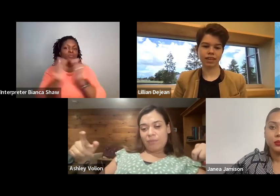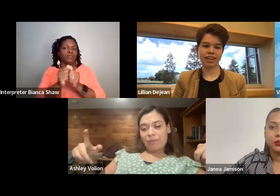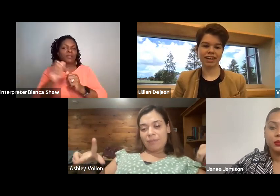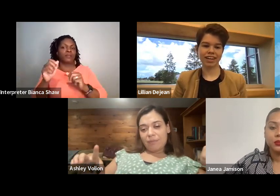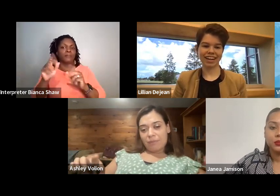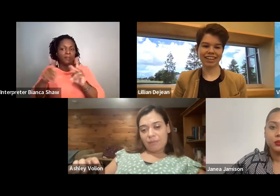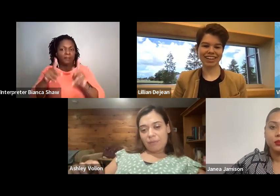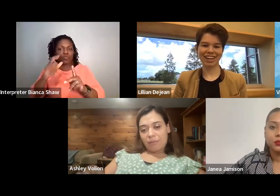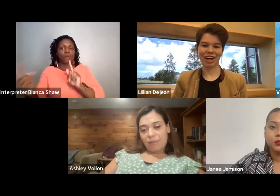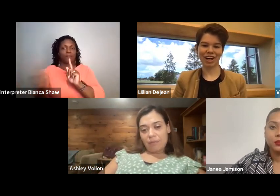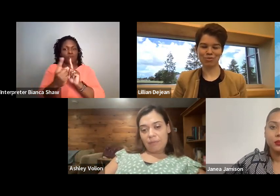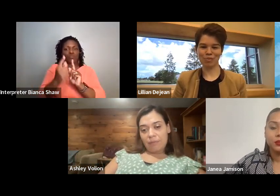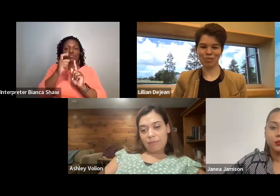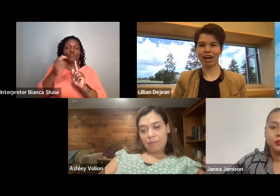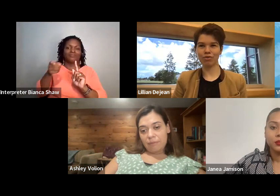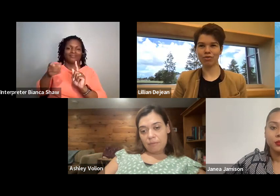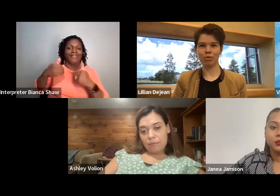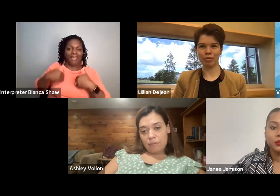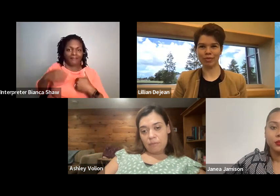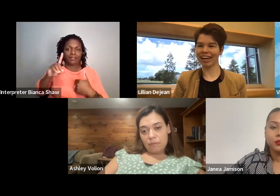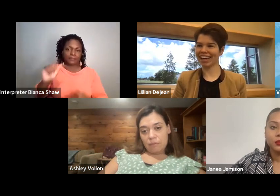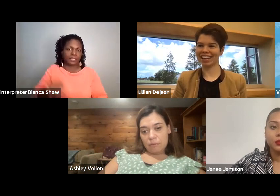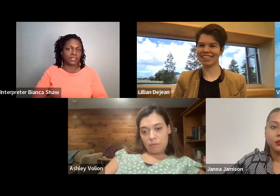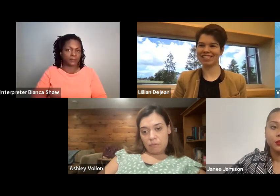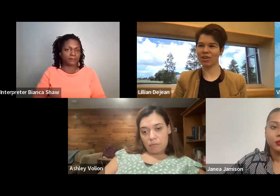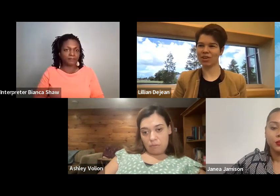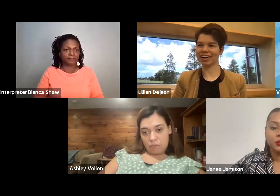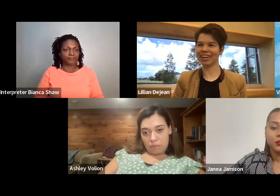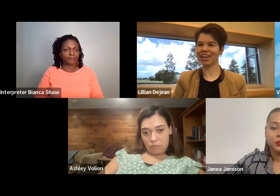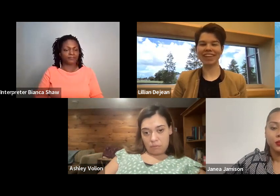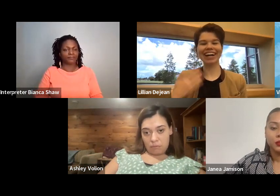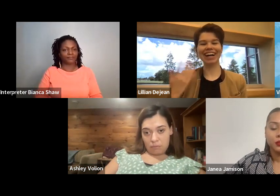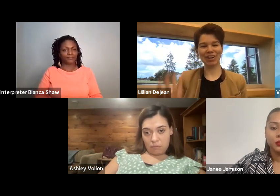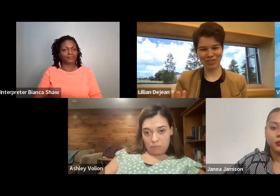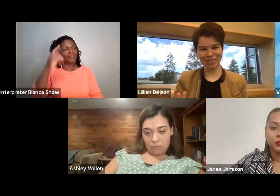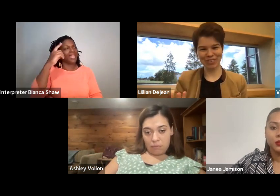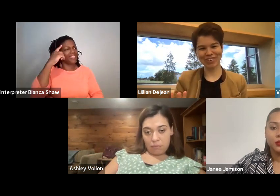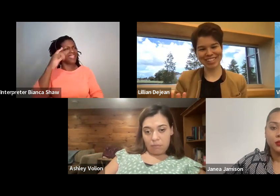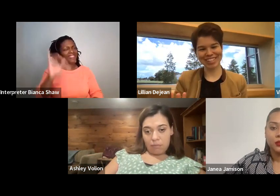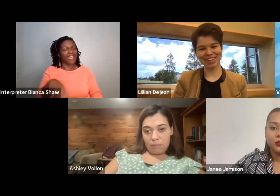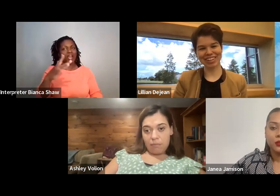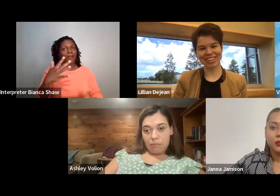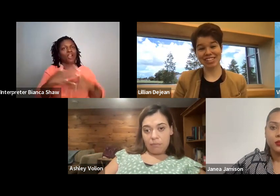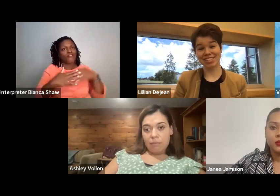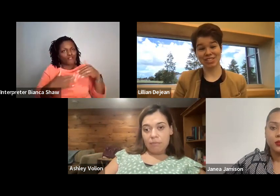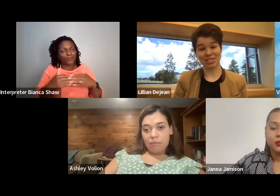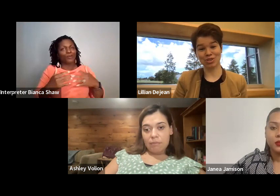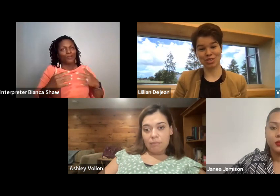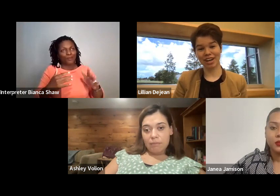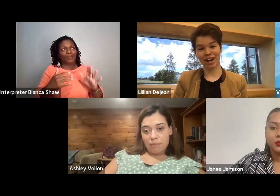I think that comfortable, comfortable I can't say the word, but that comfort with people with disabilities is huge.